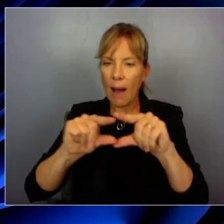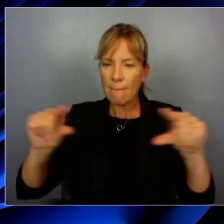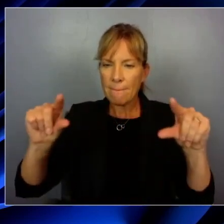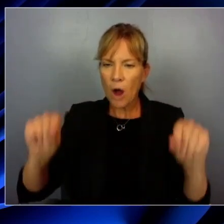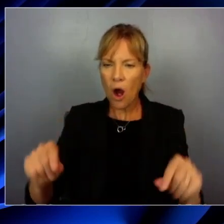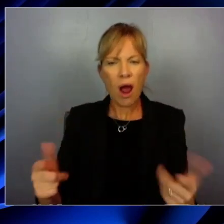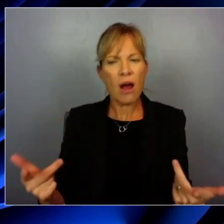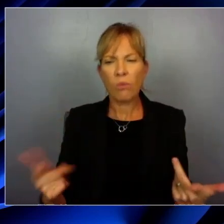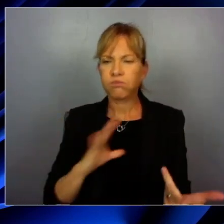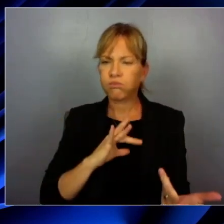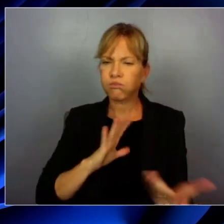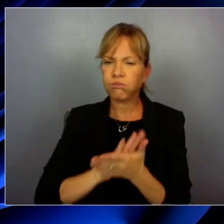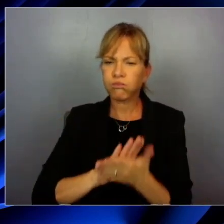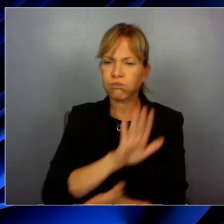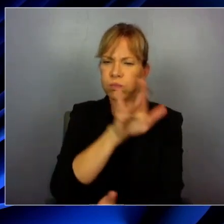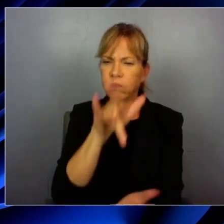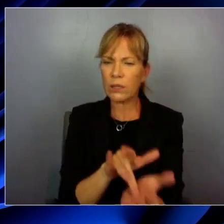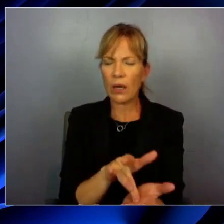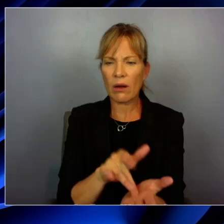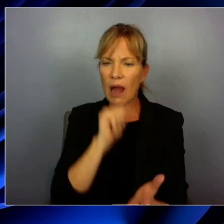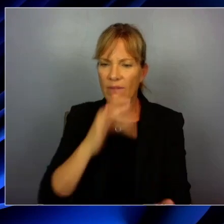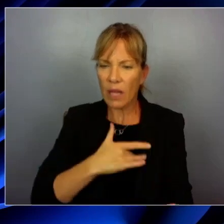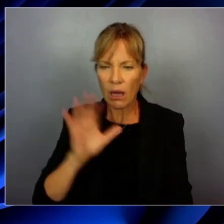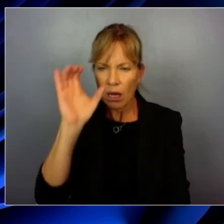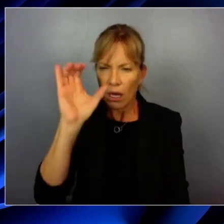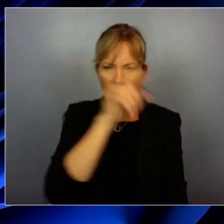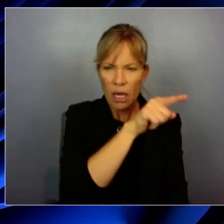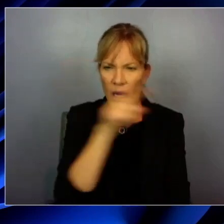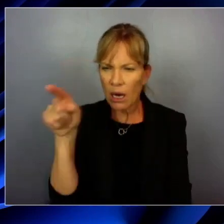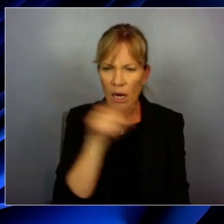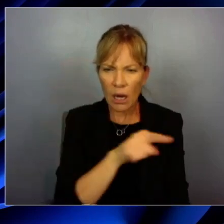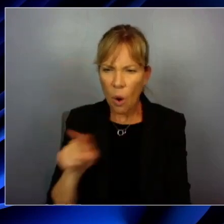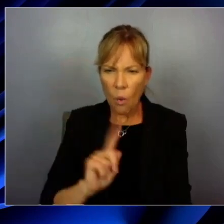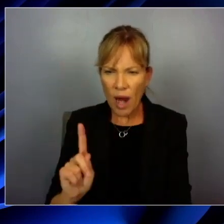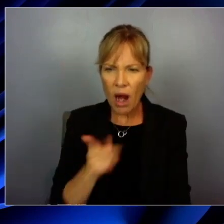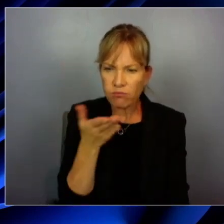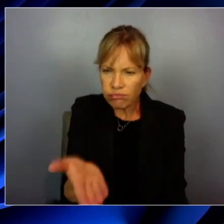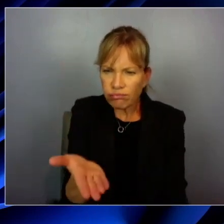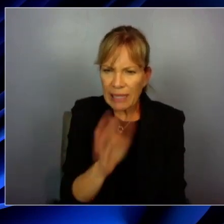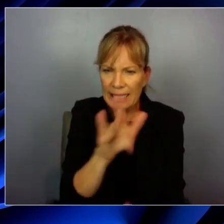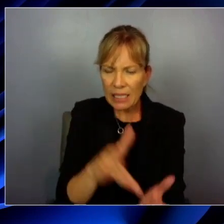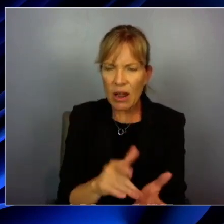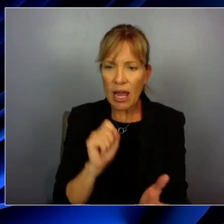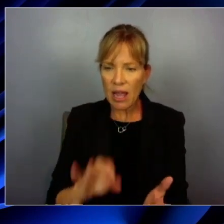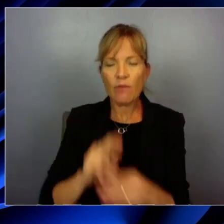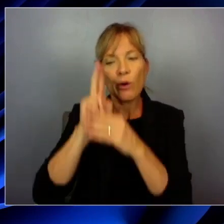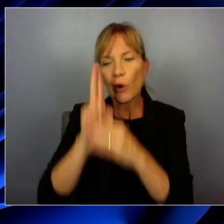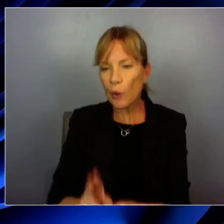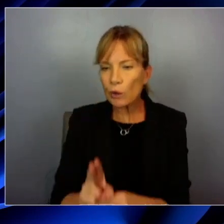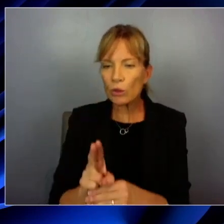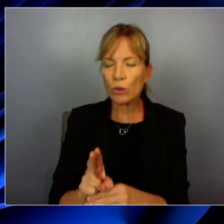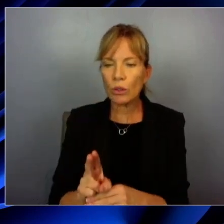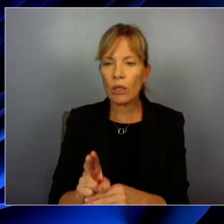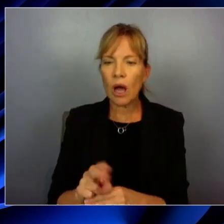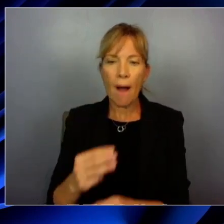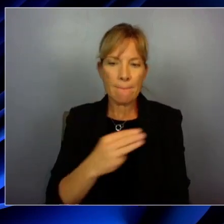so it doesn't feel like oh, it's over here is over there. And for those of you who have been used to, you know muscle memory of going down to the bottom left.